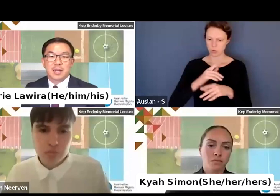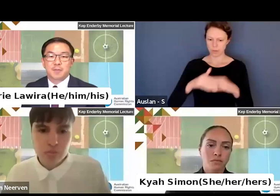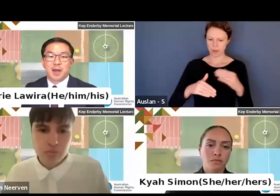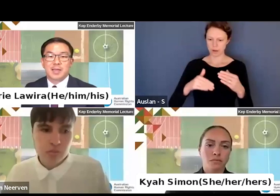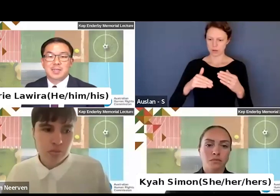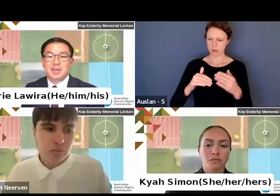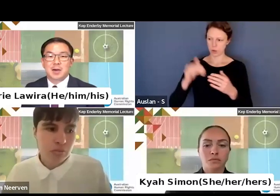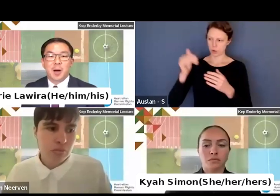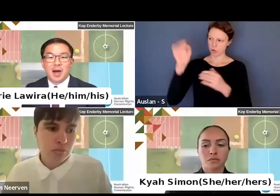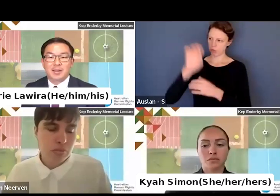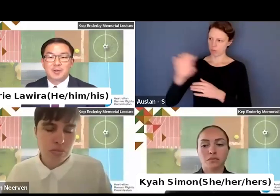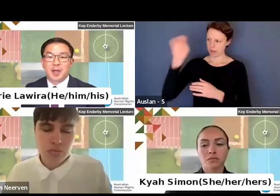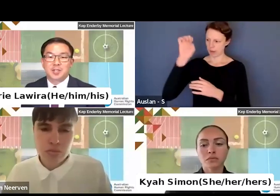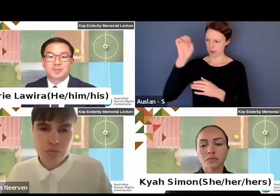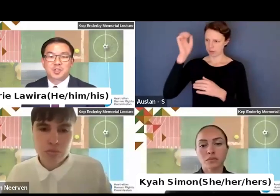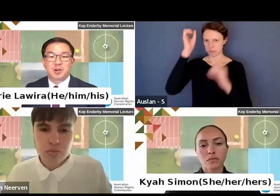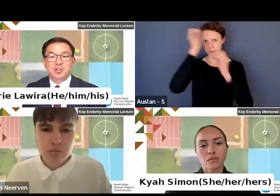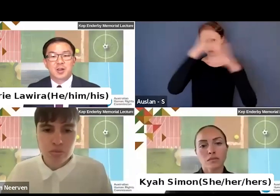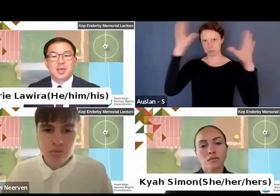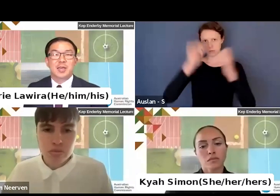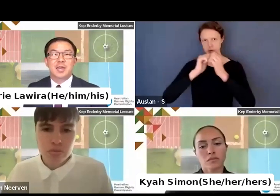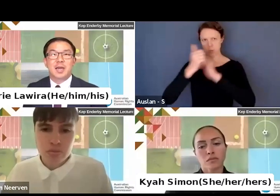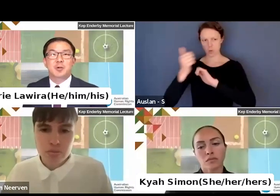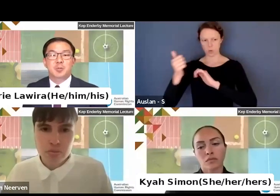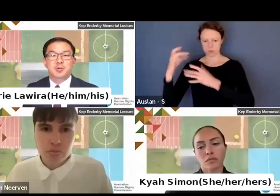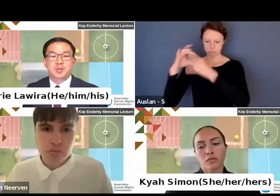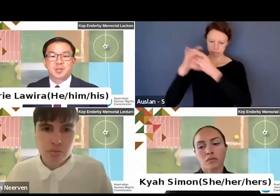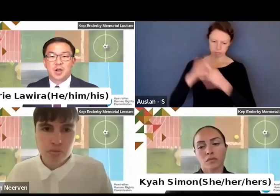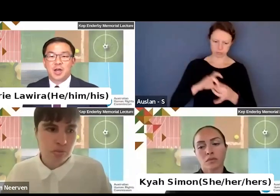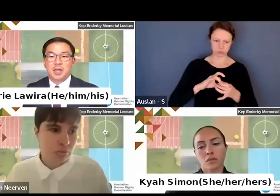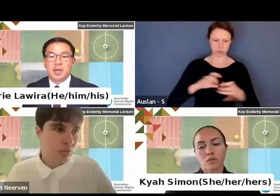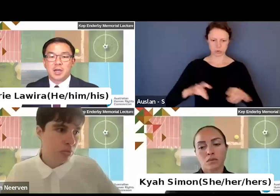and it played a part in the creation of structurally inequitable society.